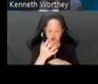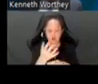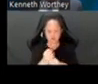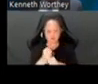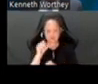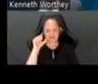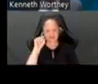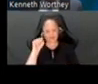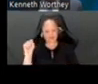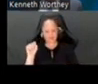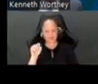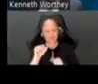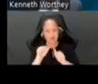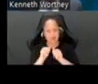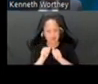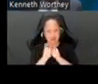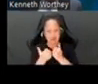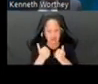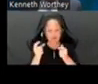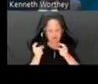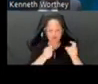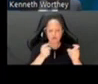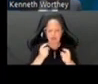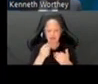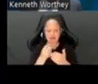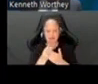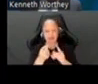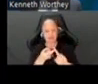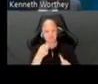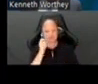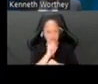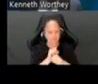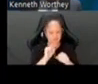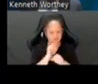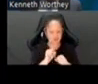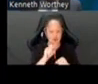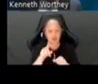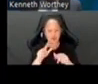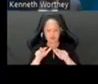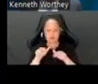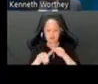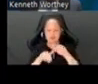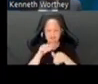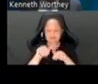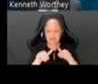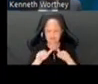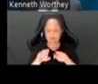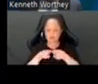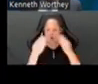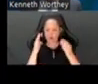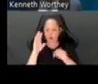to handle the money from her job, the steps to open a bank account, and how to properly